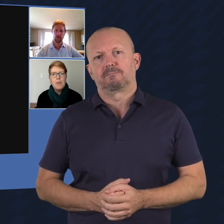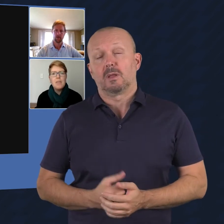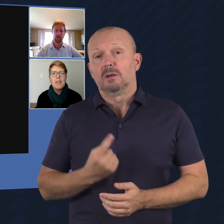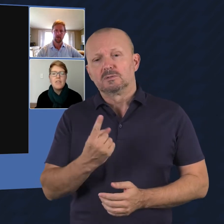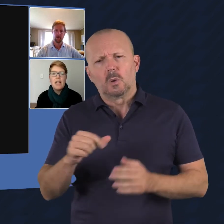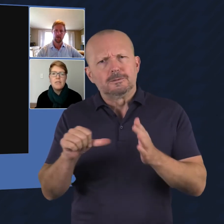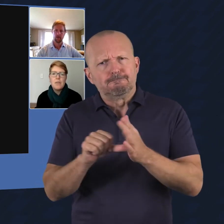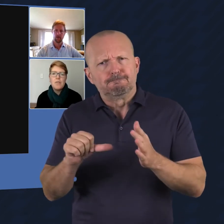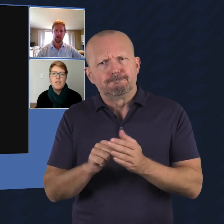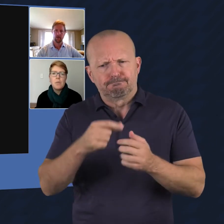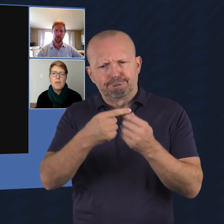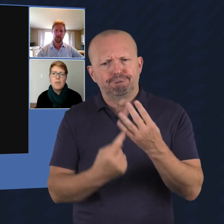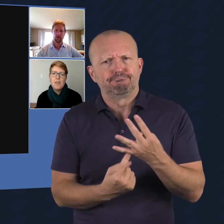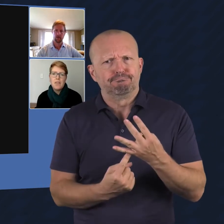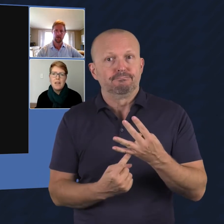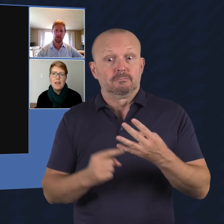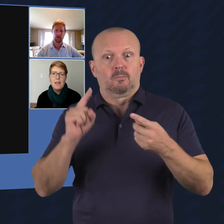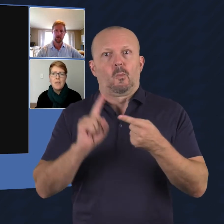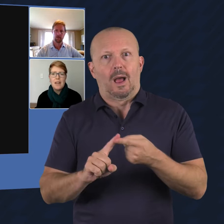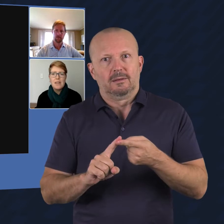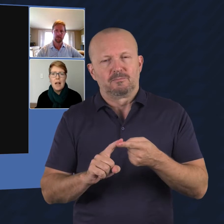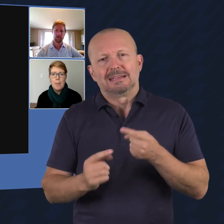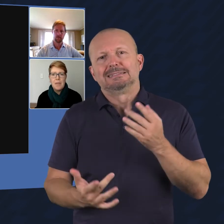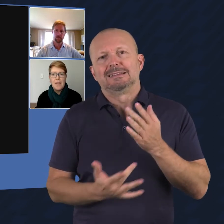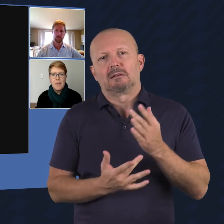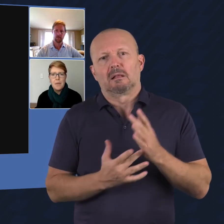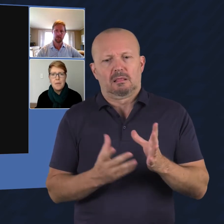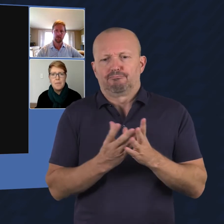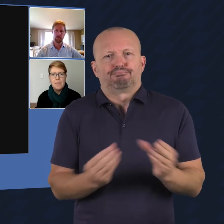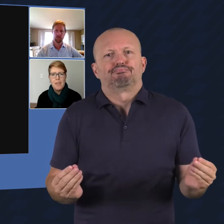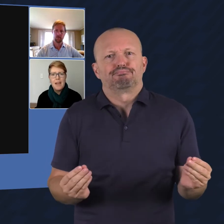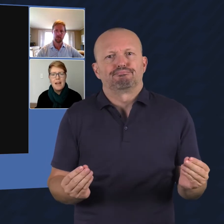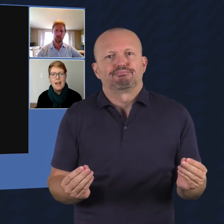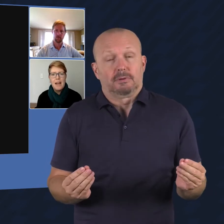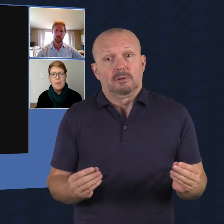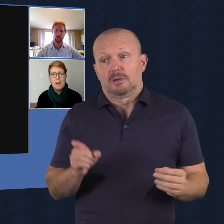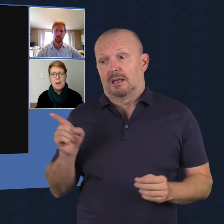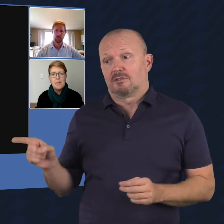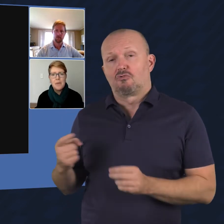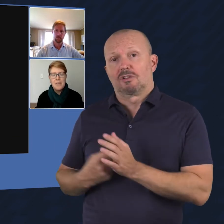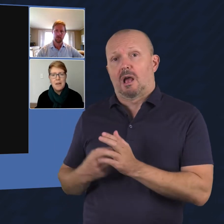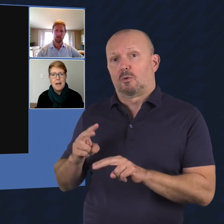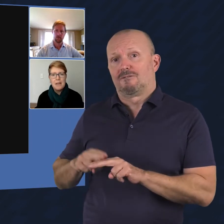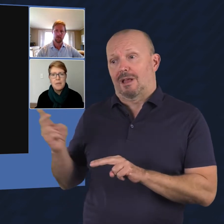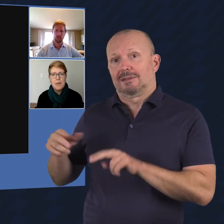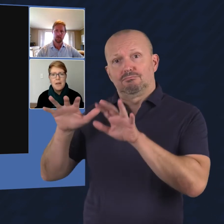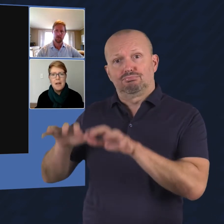So, one of the key challenges of digital preservation is technical obsolescence. As Riccardo Ferrante writes,